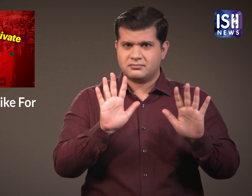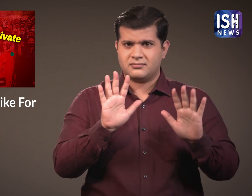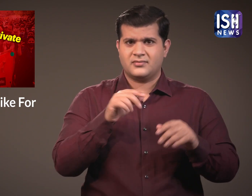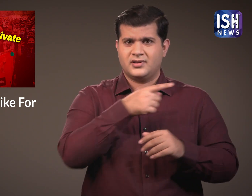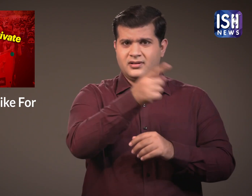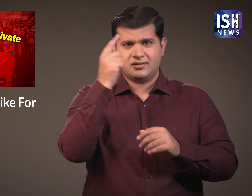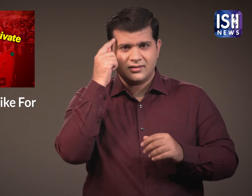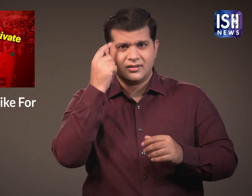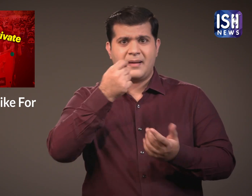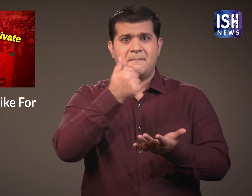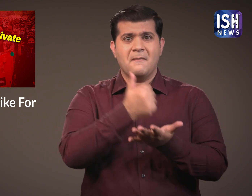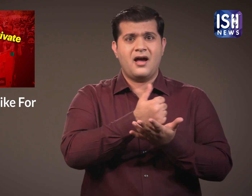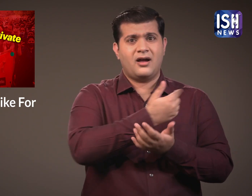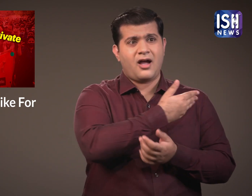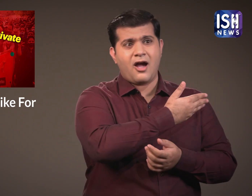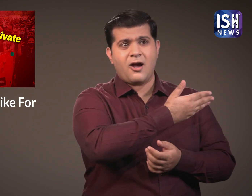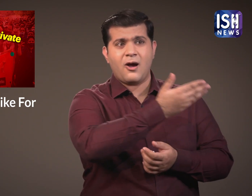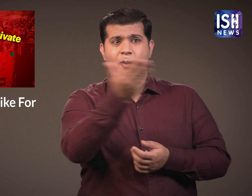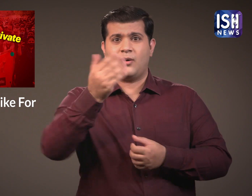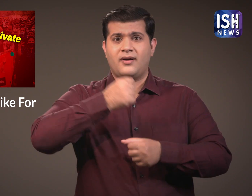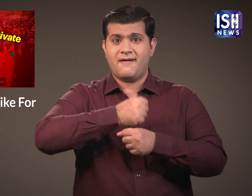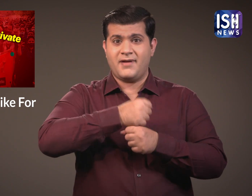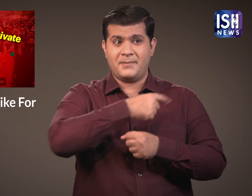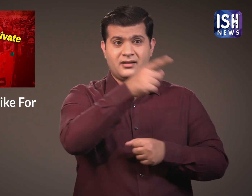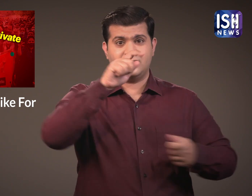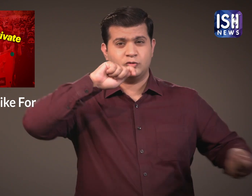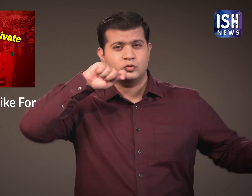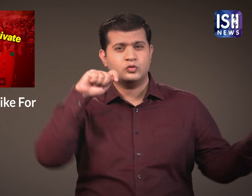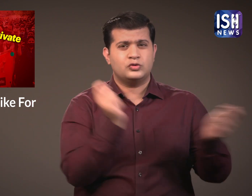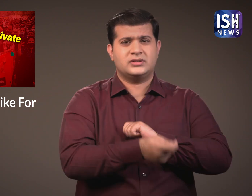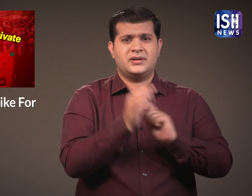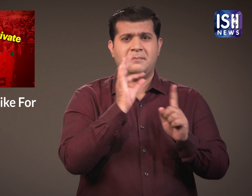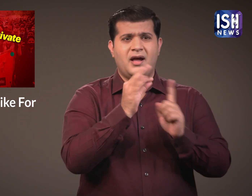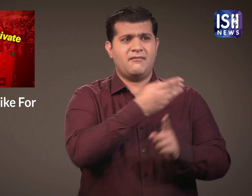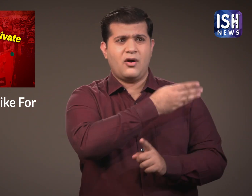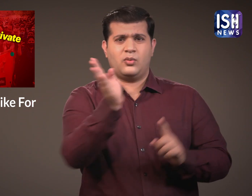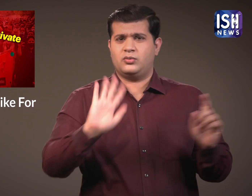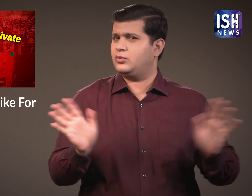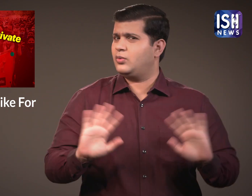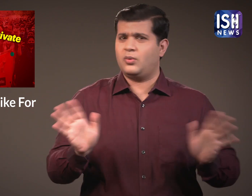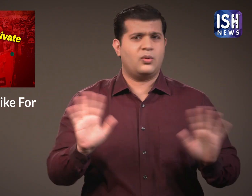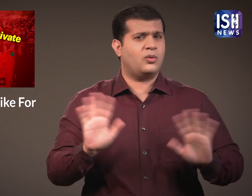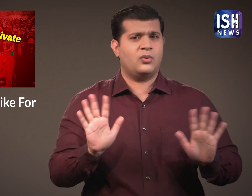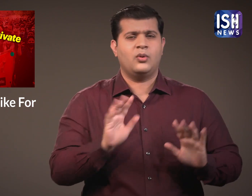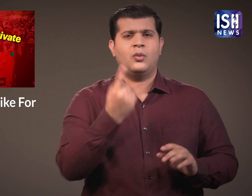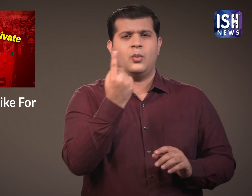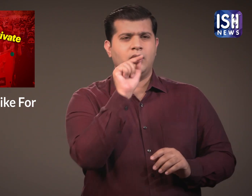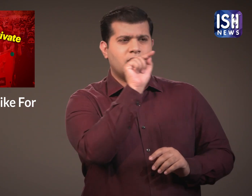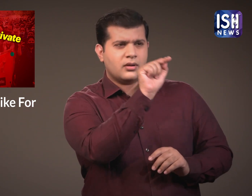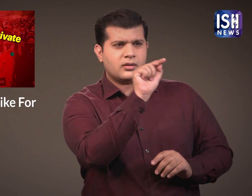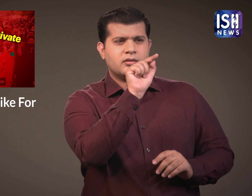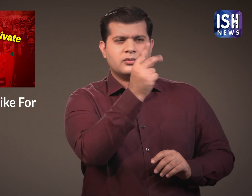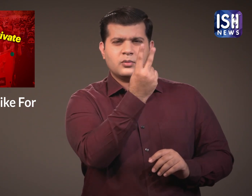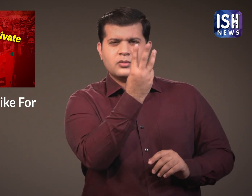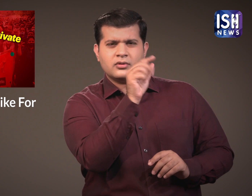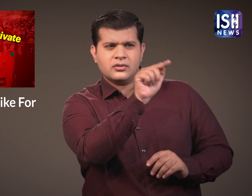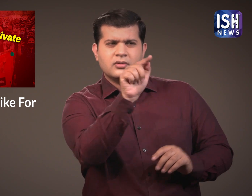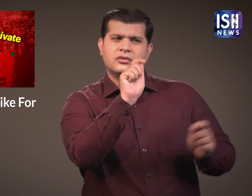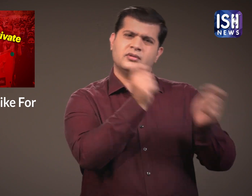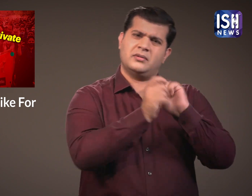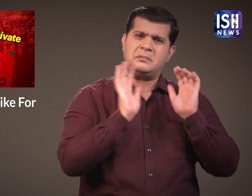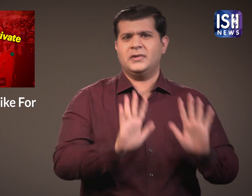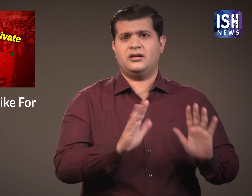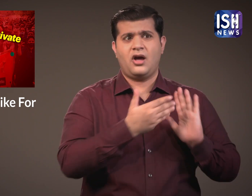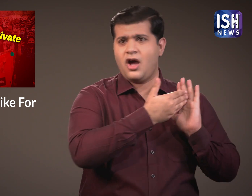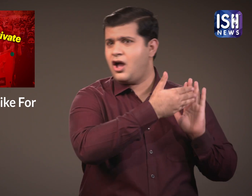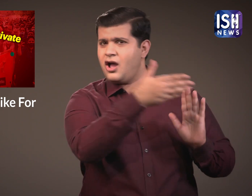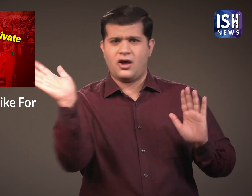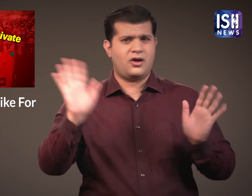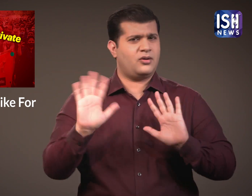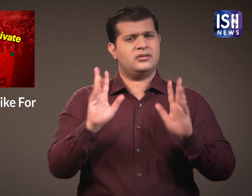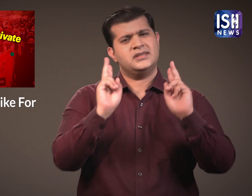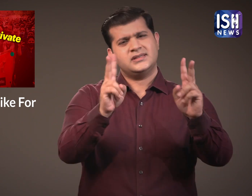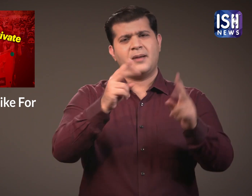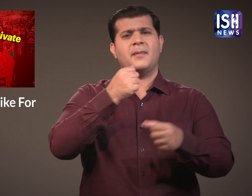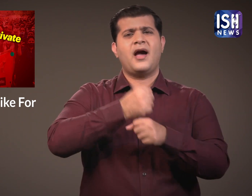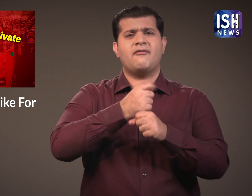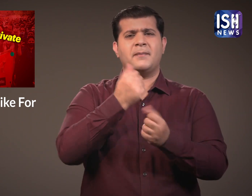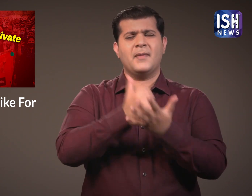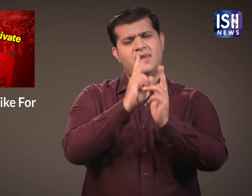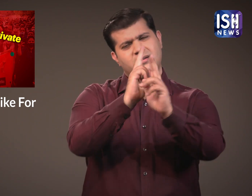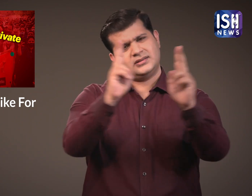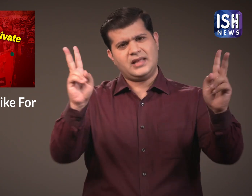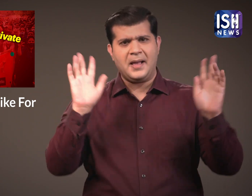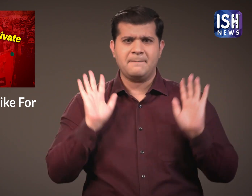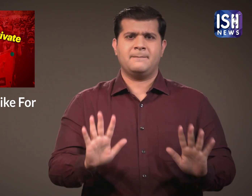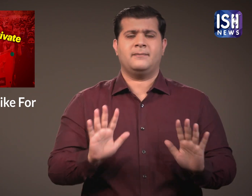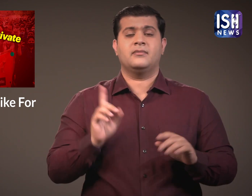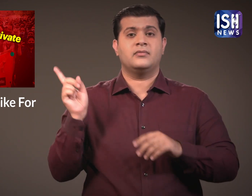"Not all banks will be privatised. Only a few will go through it."